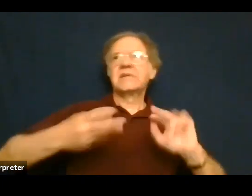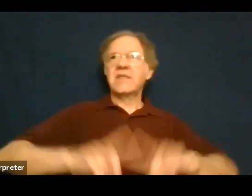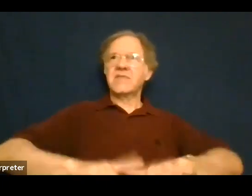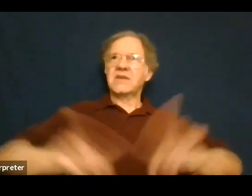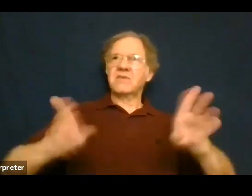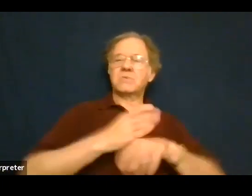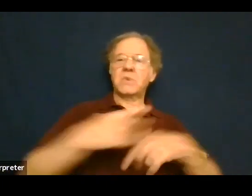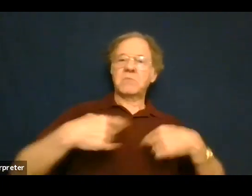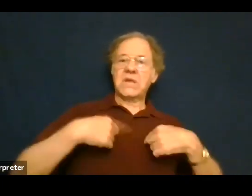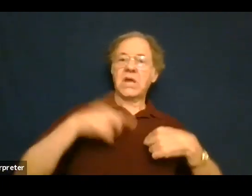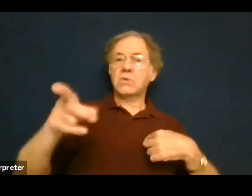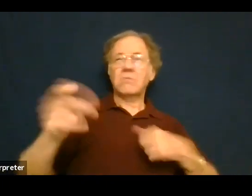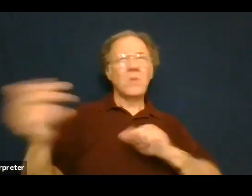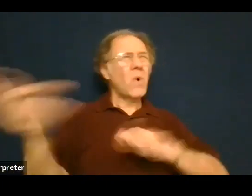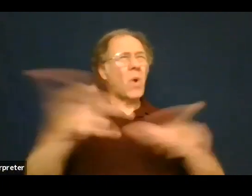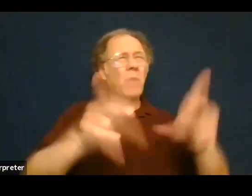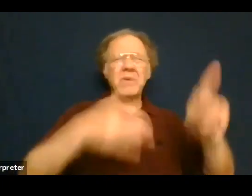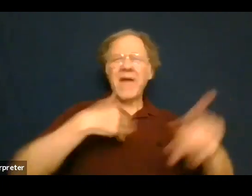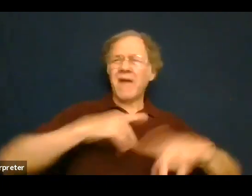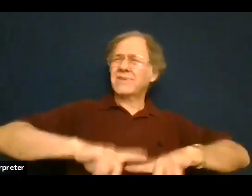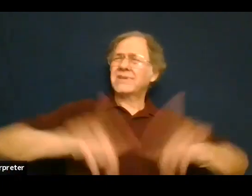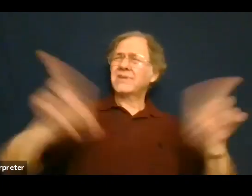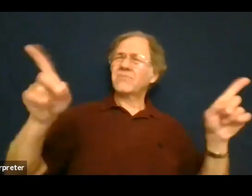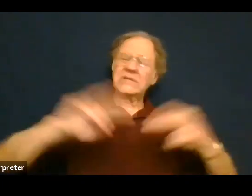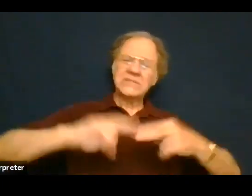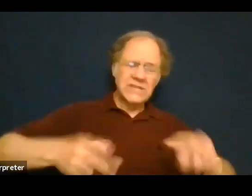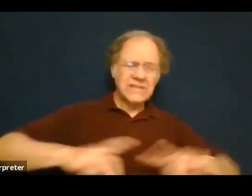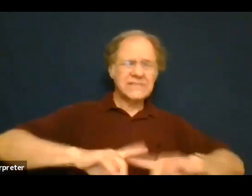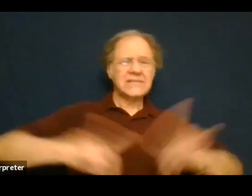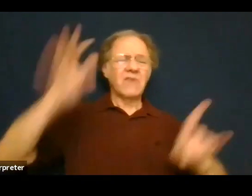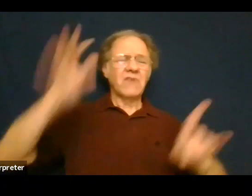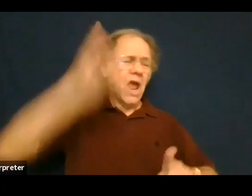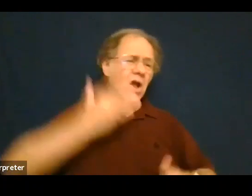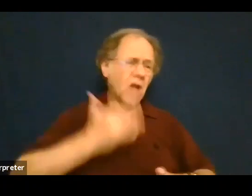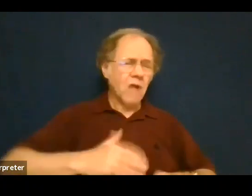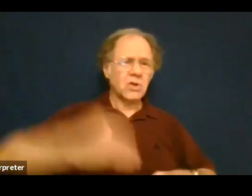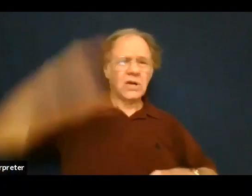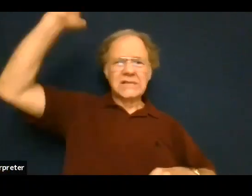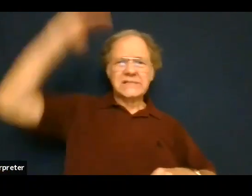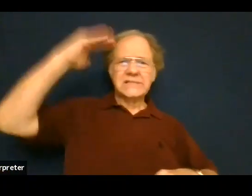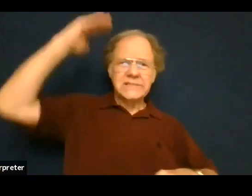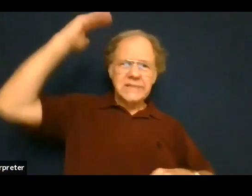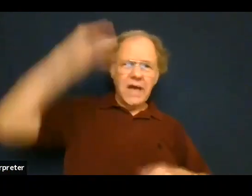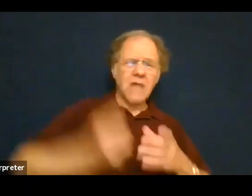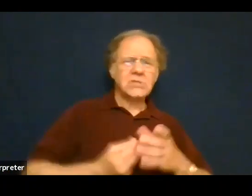We will have different hair color, size, and growth and all of these characteristics are all genetically driven.